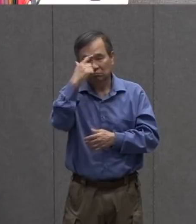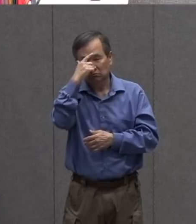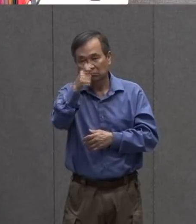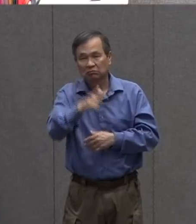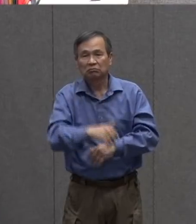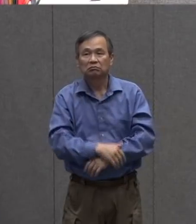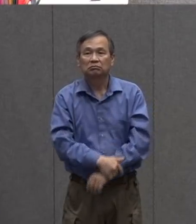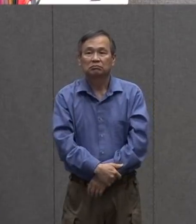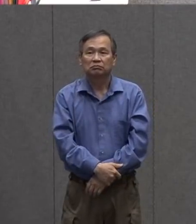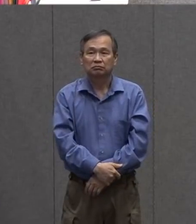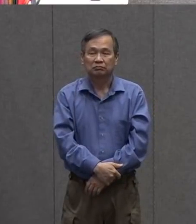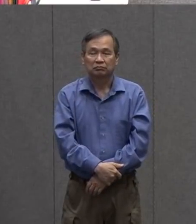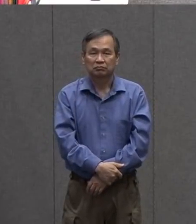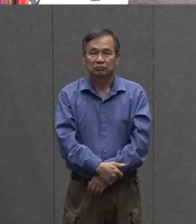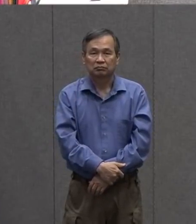for later, for other projects.